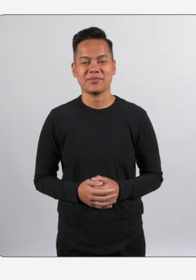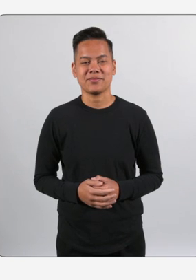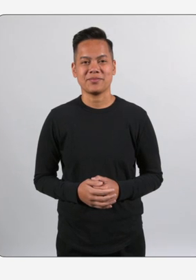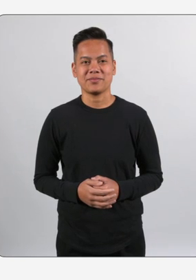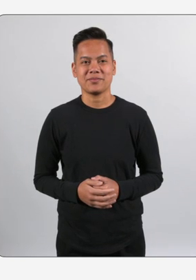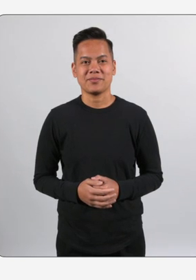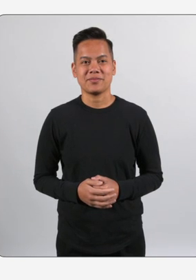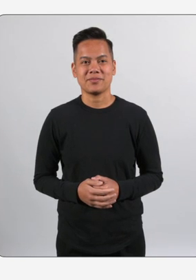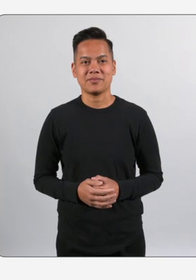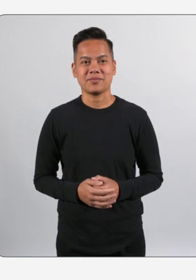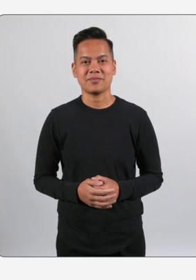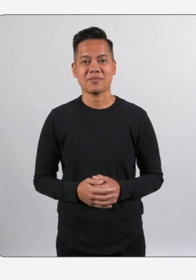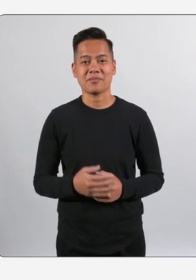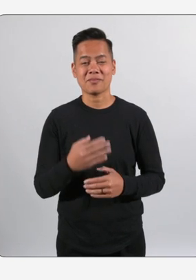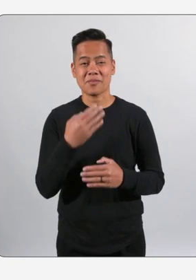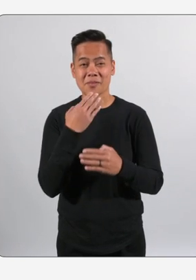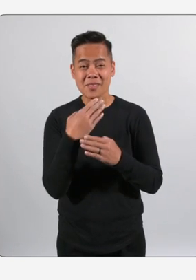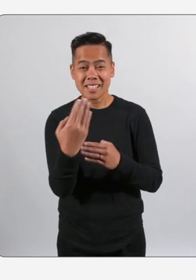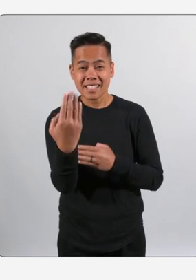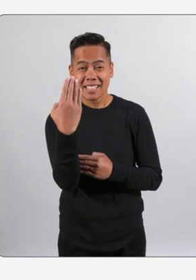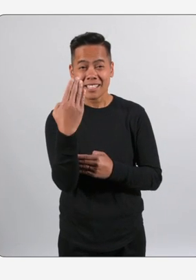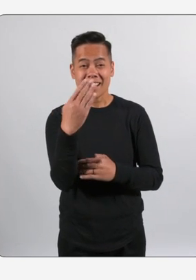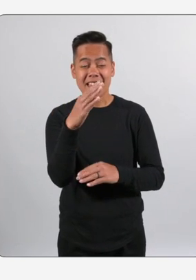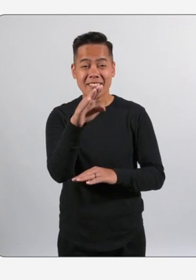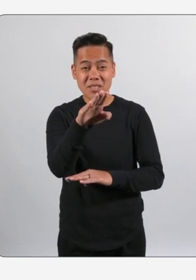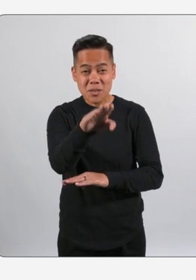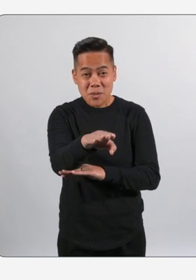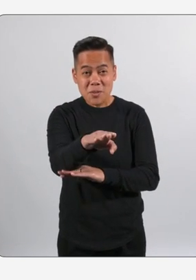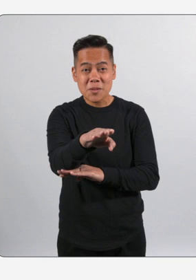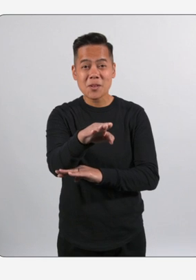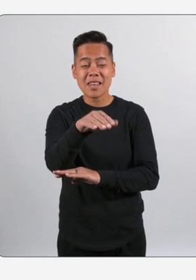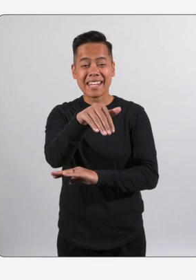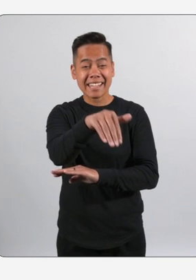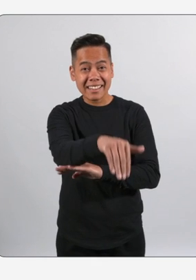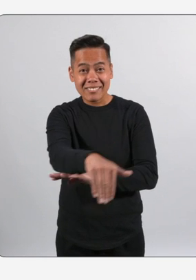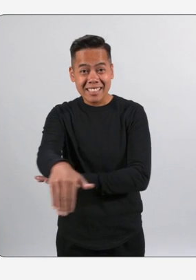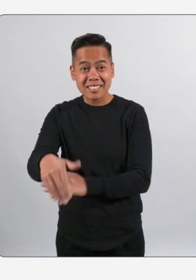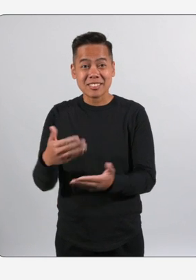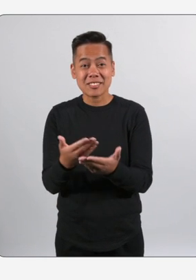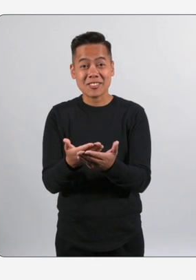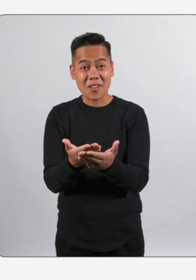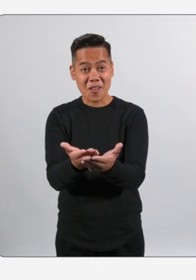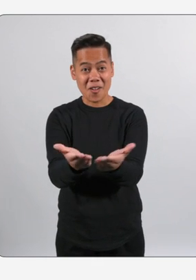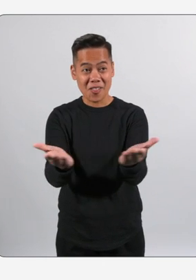Good morning, good afternoon, good evening to all of you.